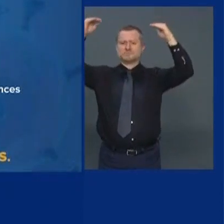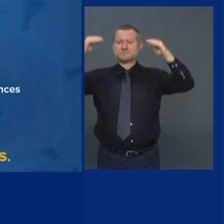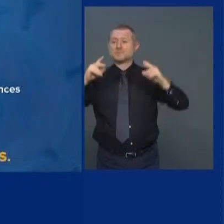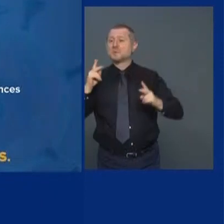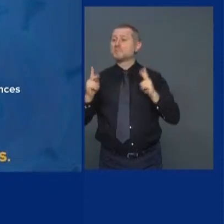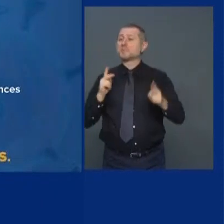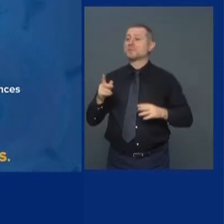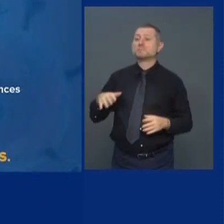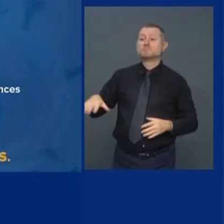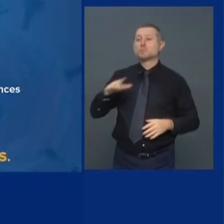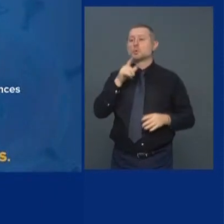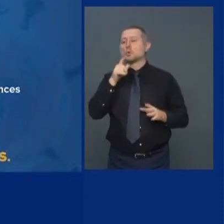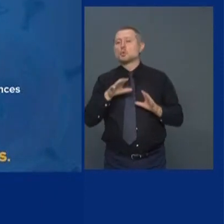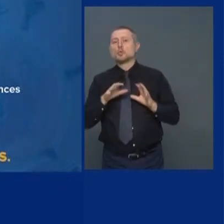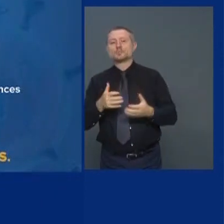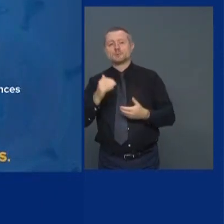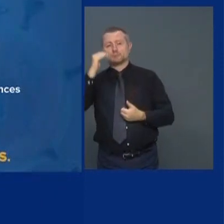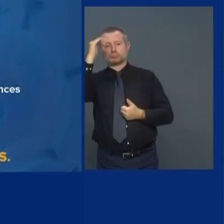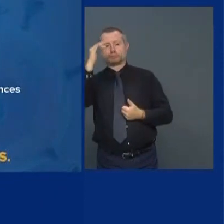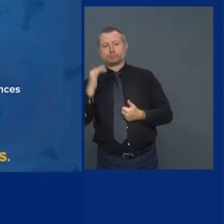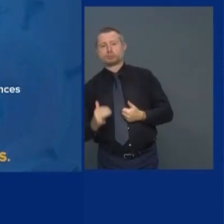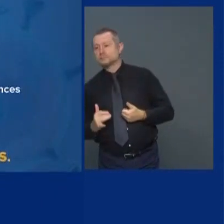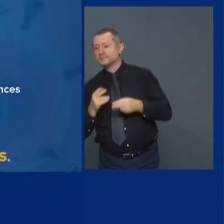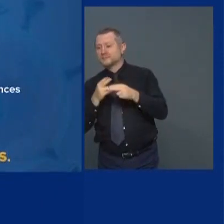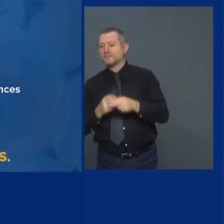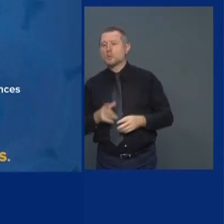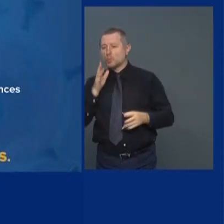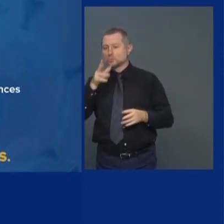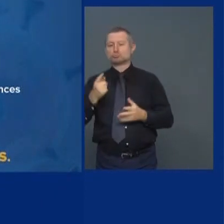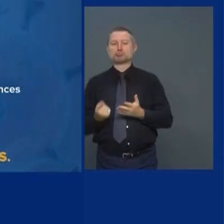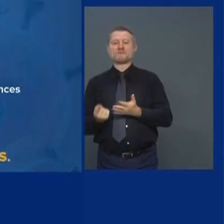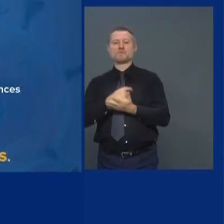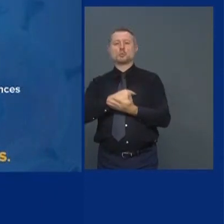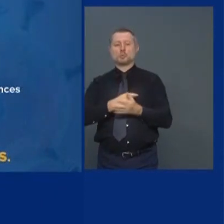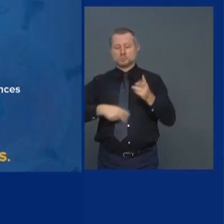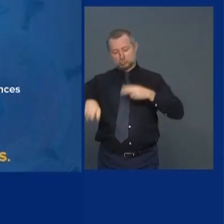NEW YORK. YOU SET THE BAR AS HIGH AS YOU CAN.